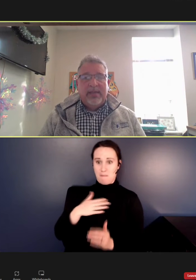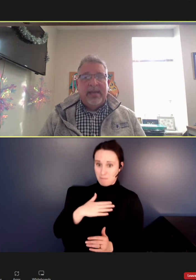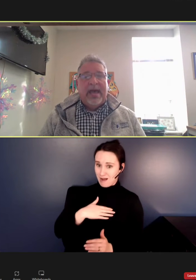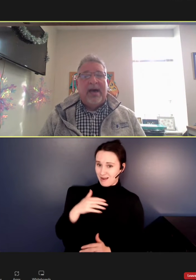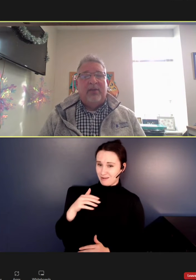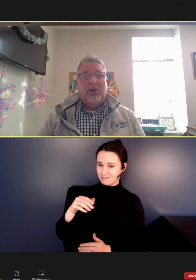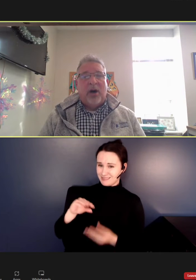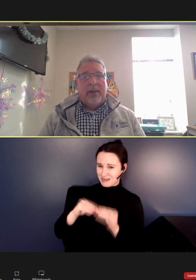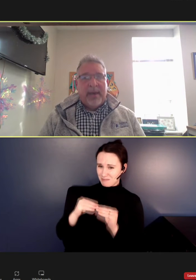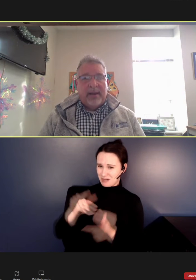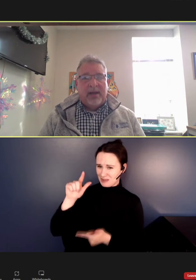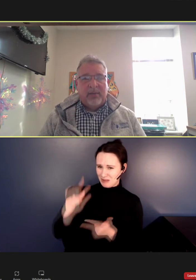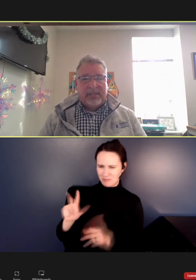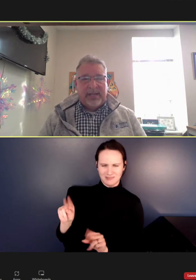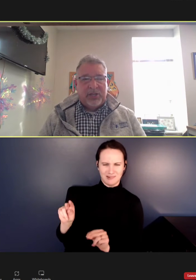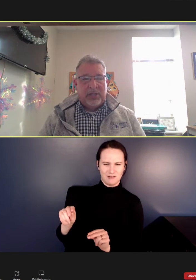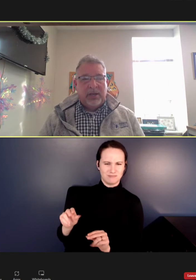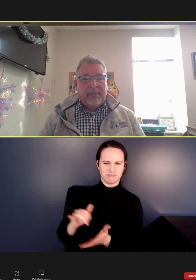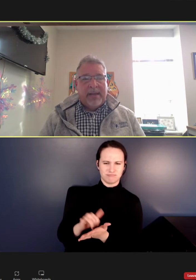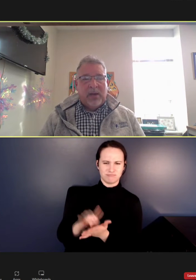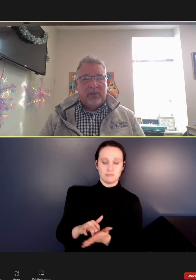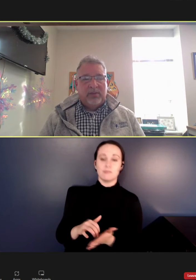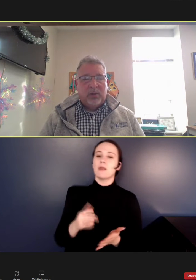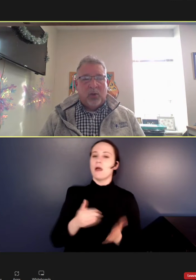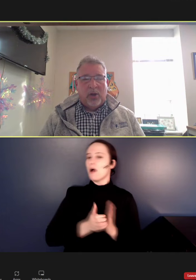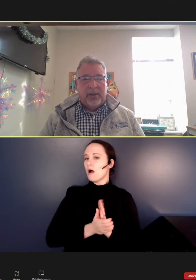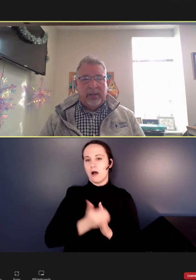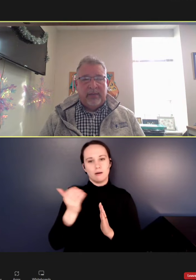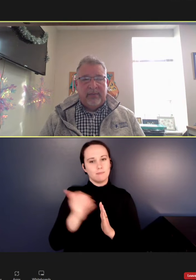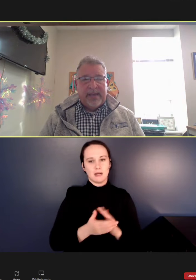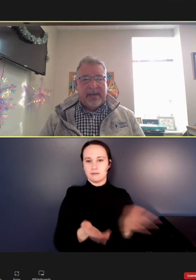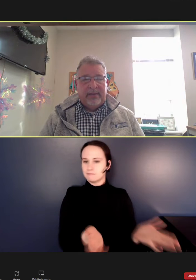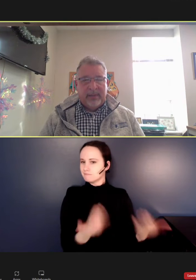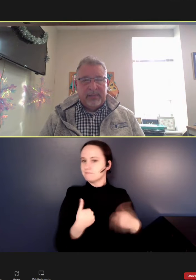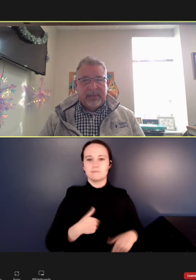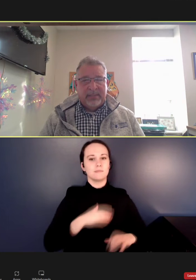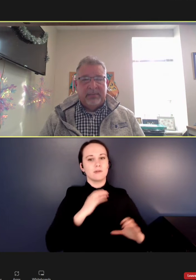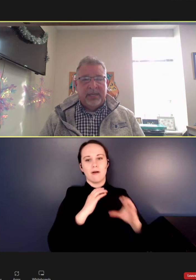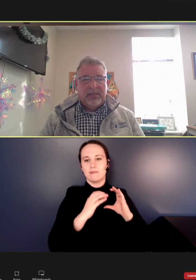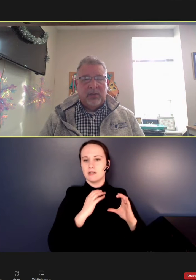we then have an automatic conversation about the quality of data that is being submitted to